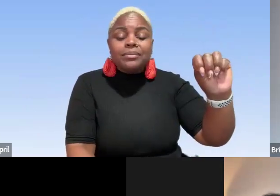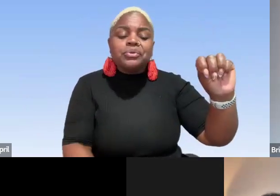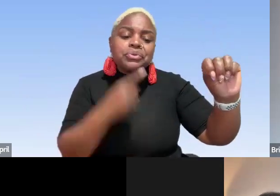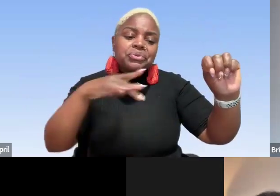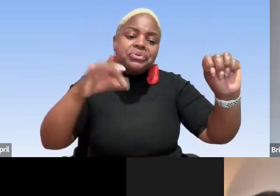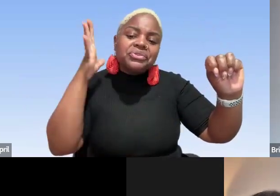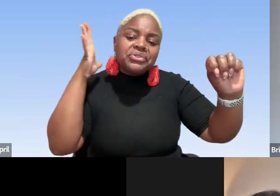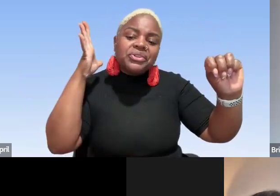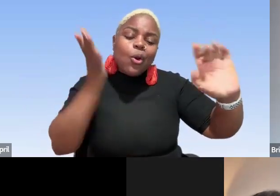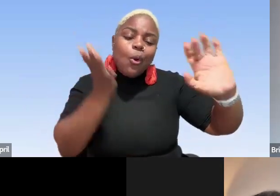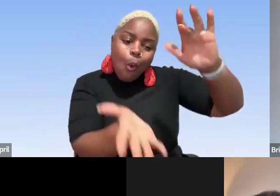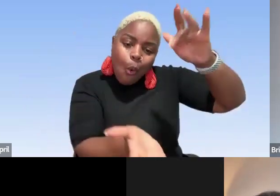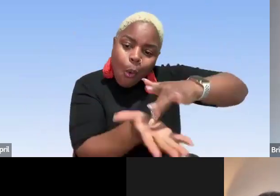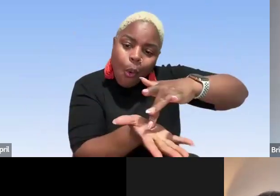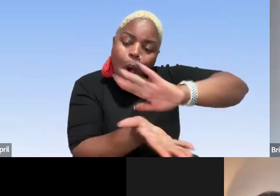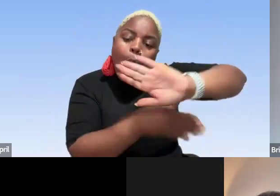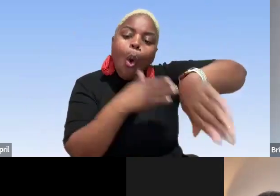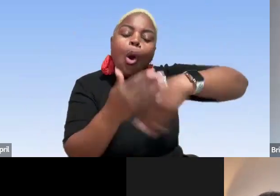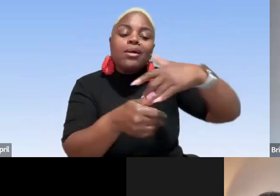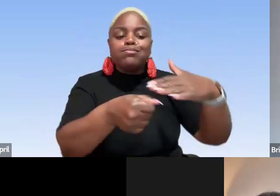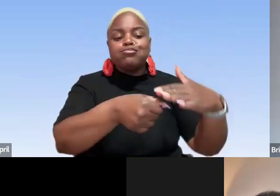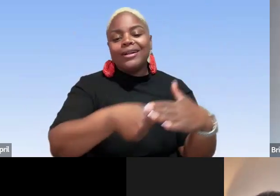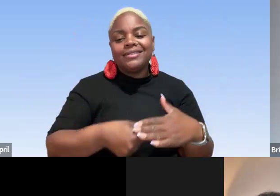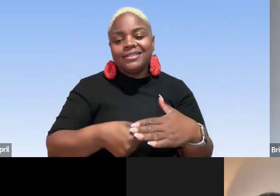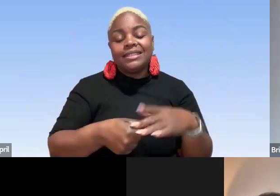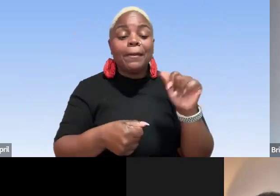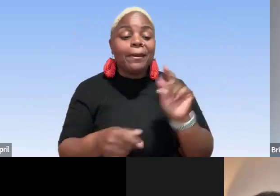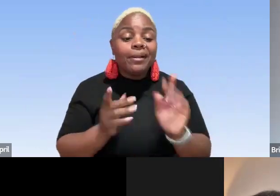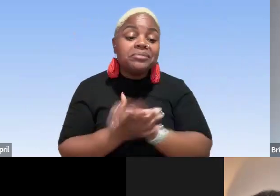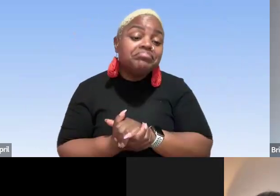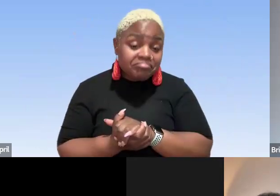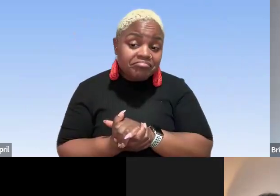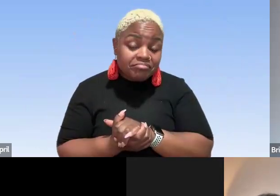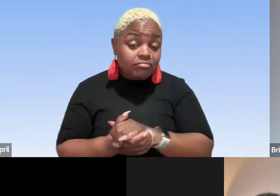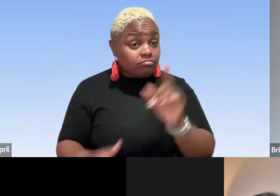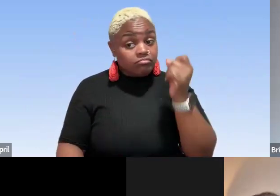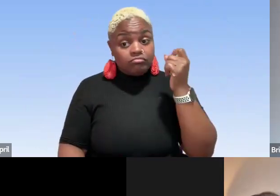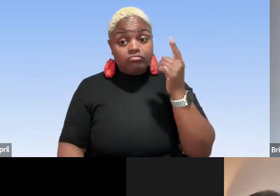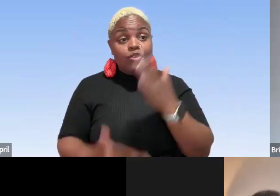of all our oppression as disabled people. And part of battling and dismantling is, is naming it,